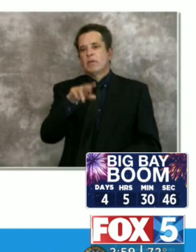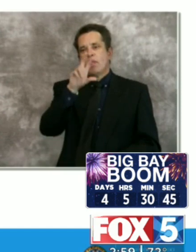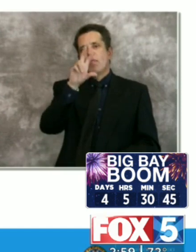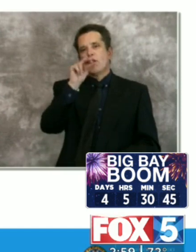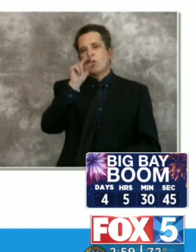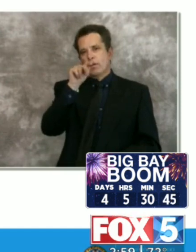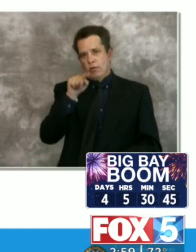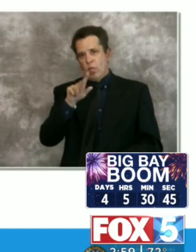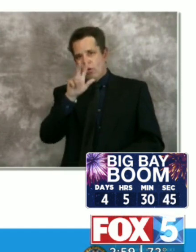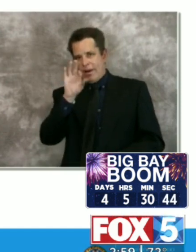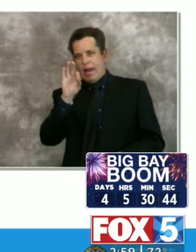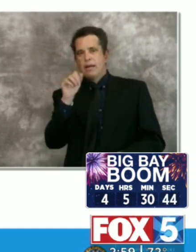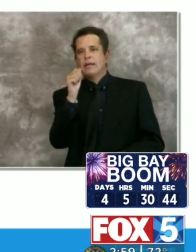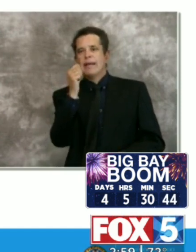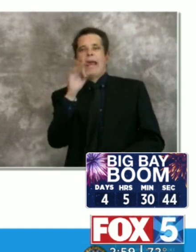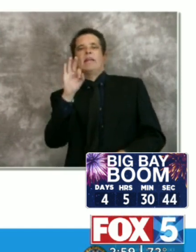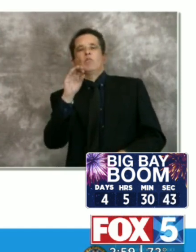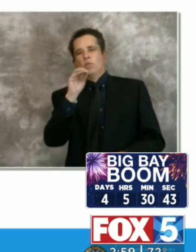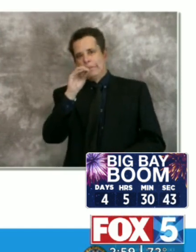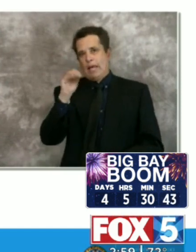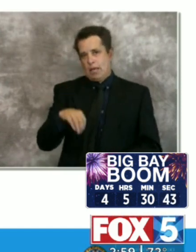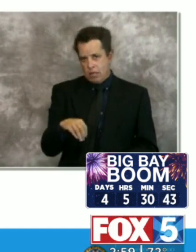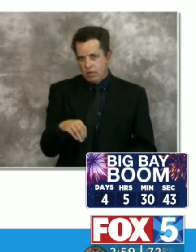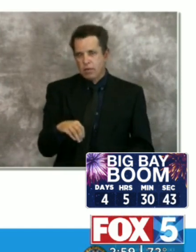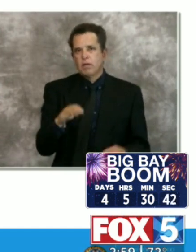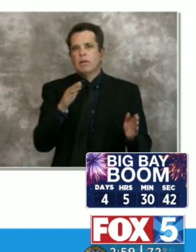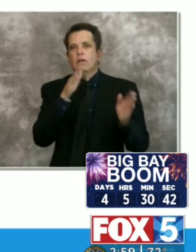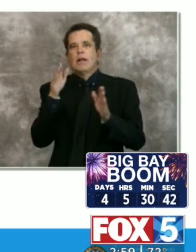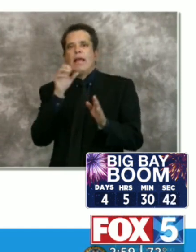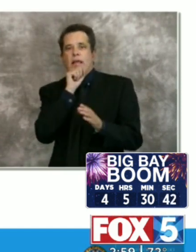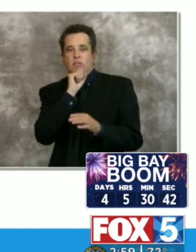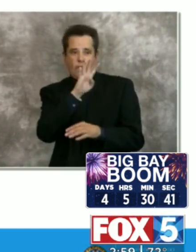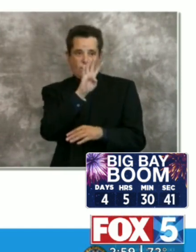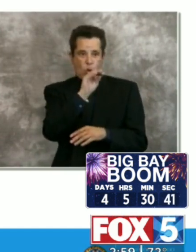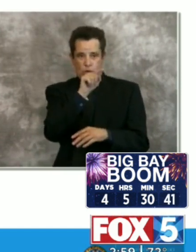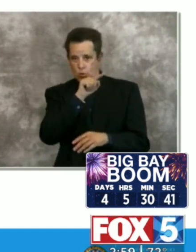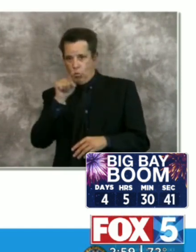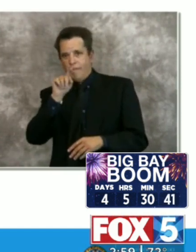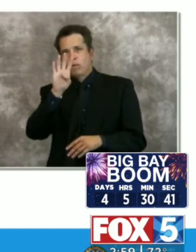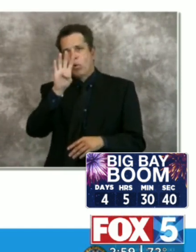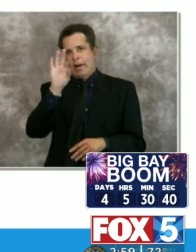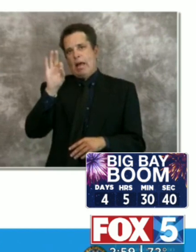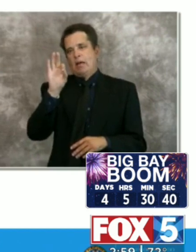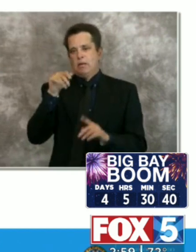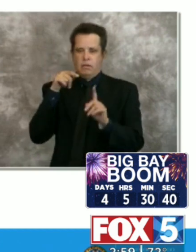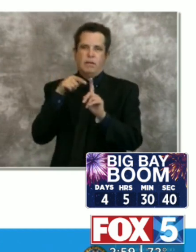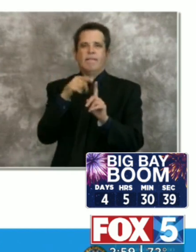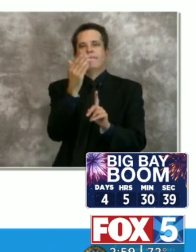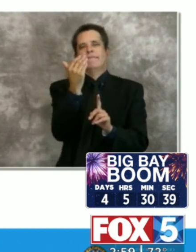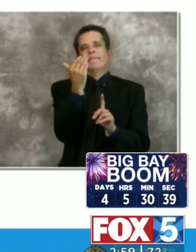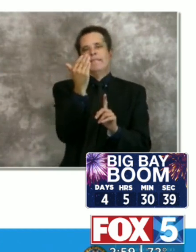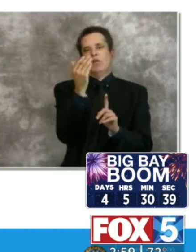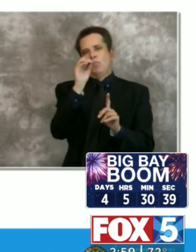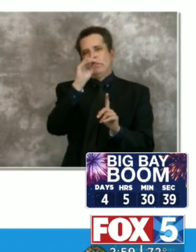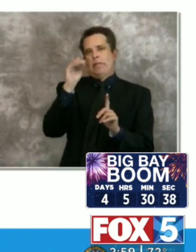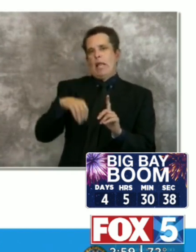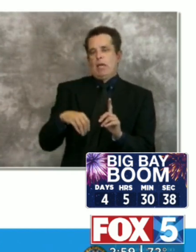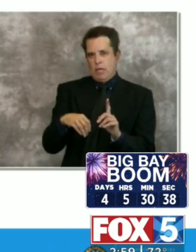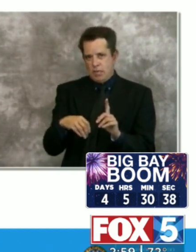20. THE NEXT FLIGHT. THE 20 TO AGE GROUP MAKE UP 22% OF TOTAL CASES. AGES 30 TO 39 MAKE UP